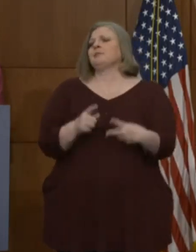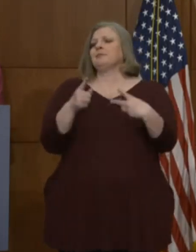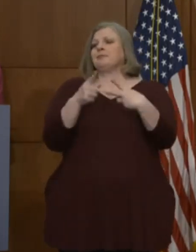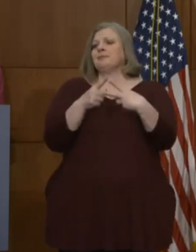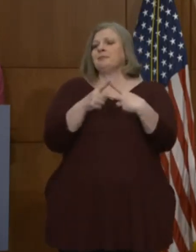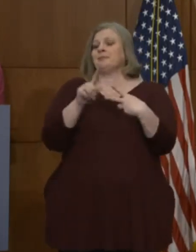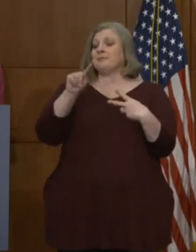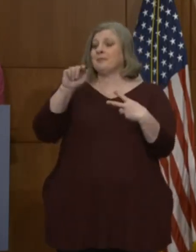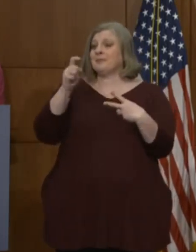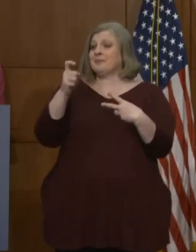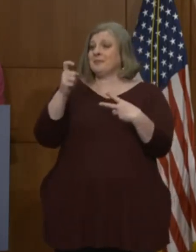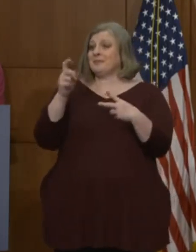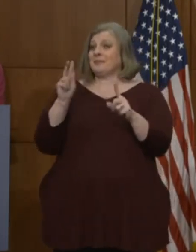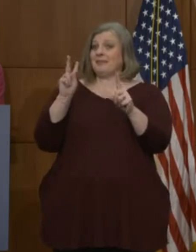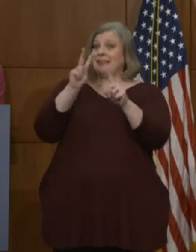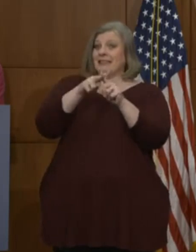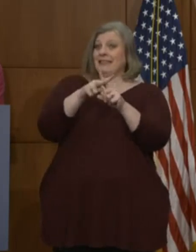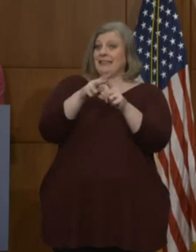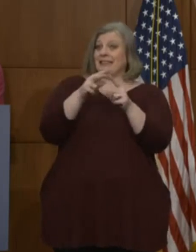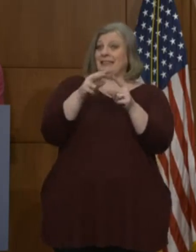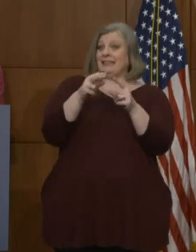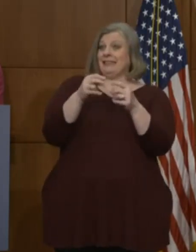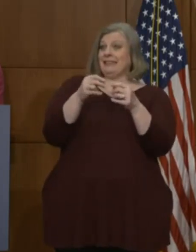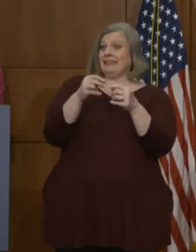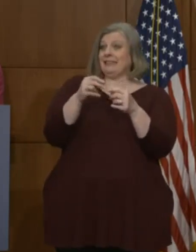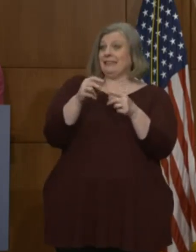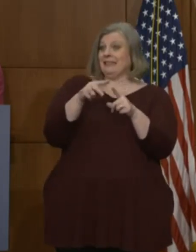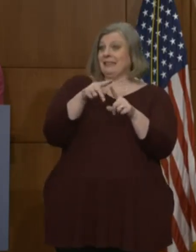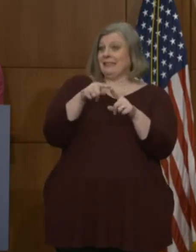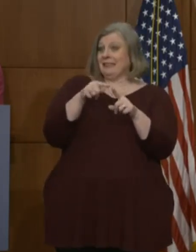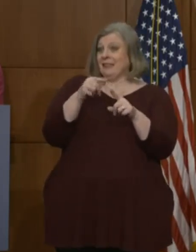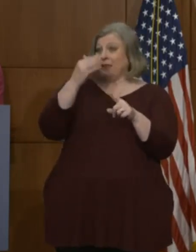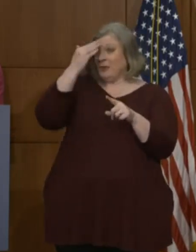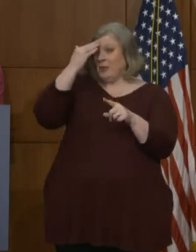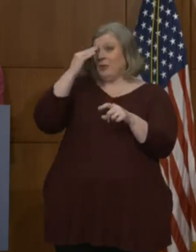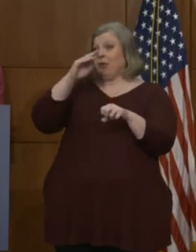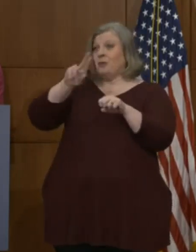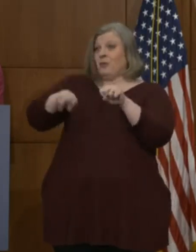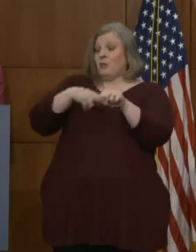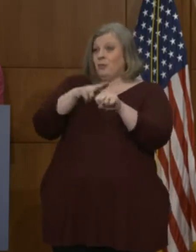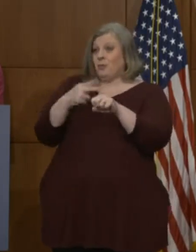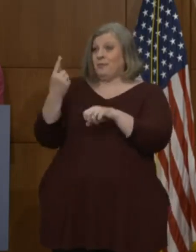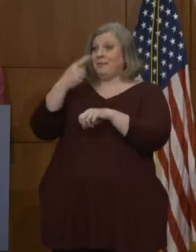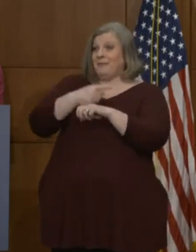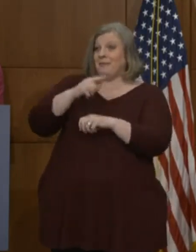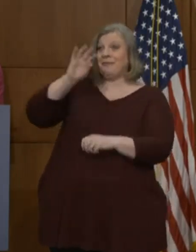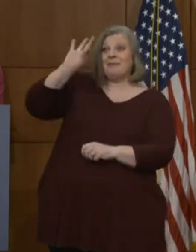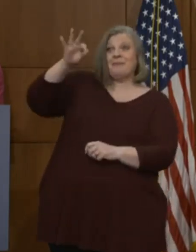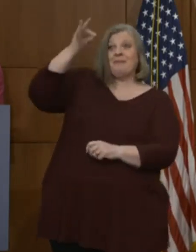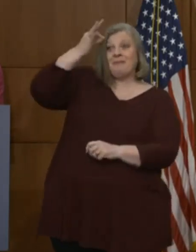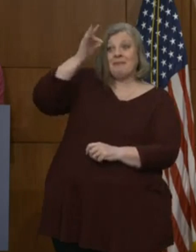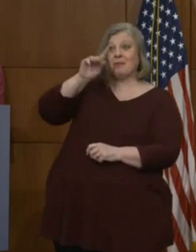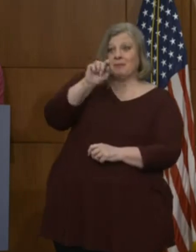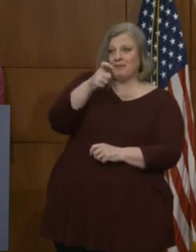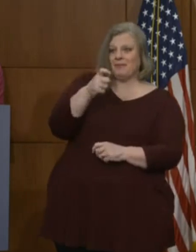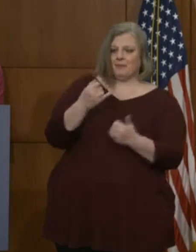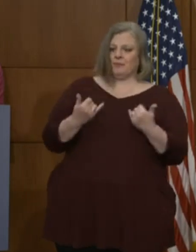QUESTION WAS ABOUT EXTENSION OF FILING DEADLINES FOR OUR TAXES FILING DEADLINES FOR OUR TAXES SO. AS AS YOU ALL KNOW- THE OF SO. AS AS YOU ALL KNOW- THE OF THE NORMAL DATE I SEE FOR